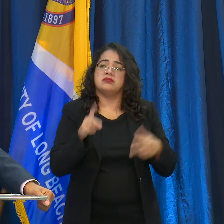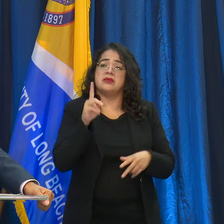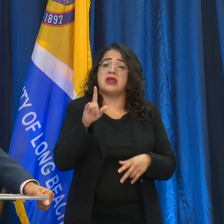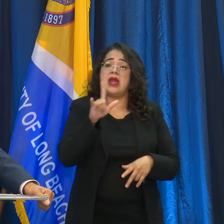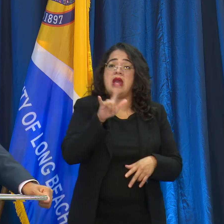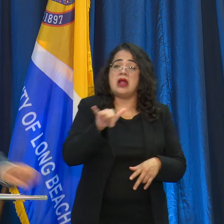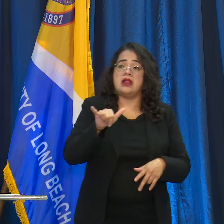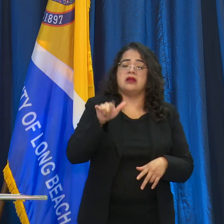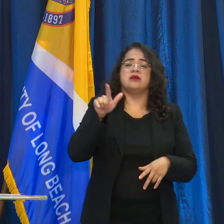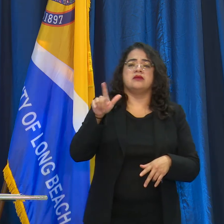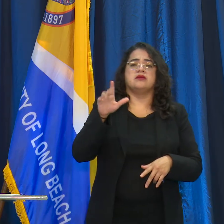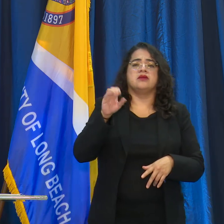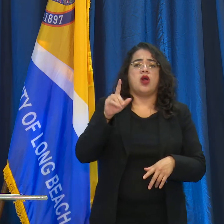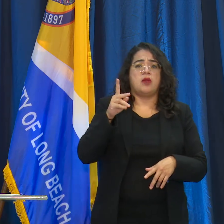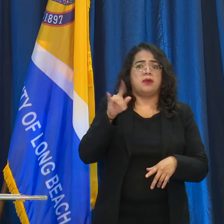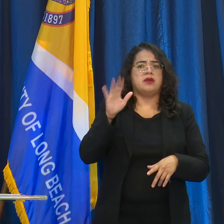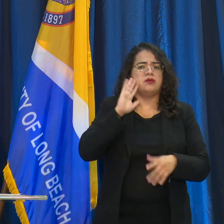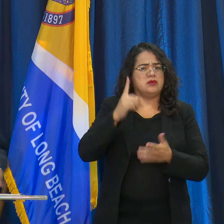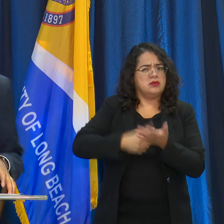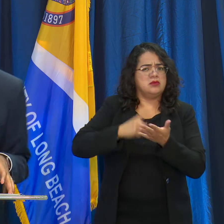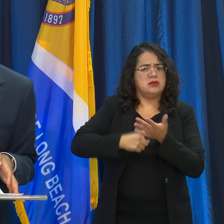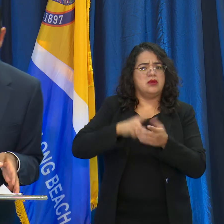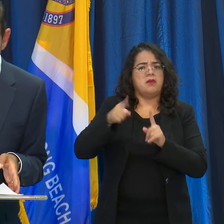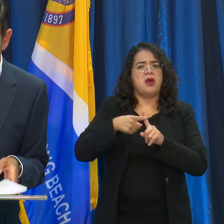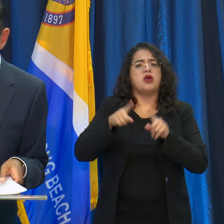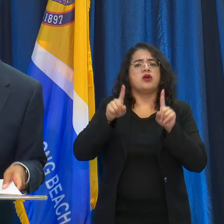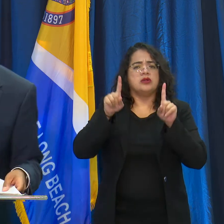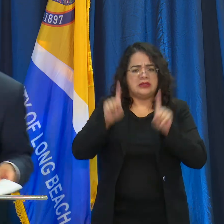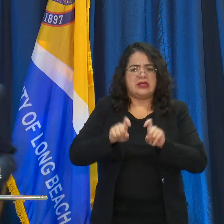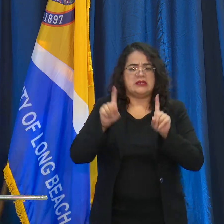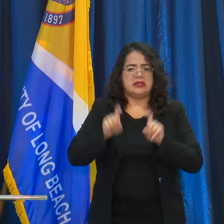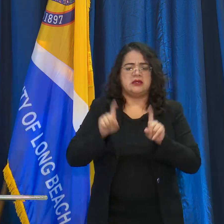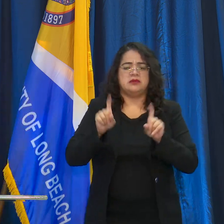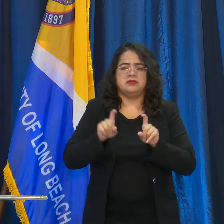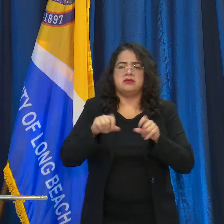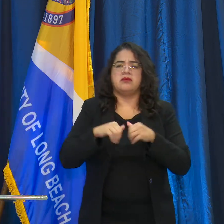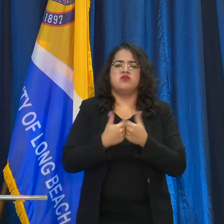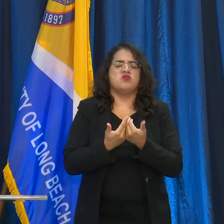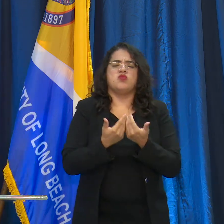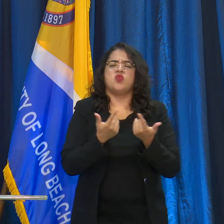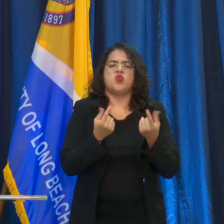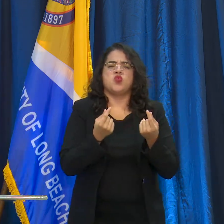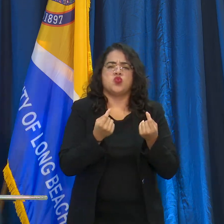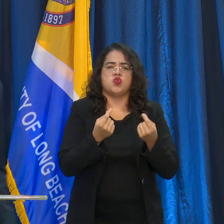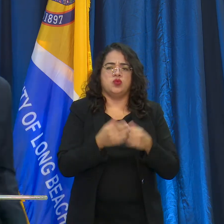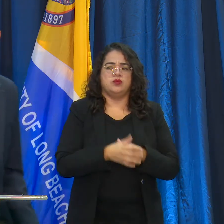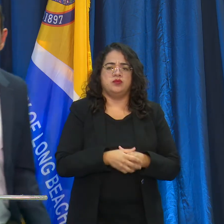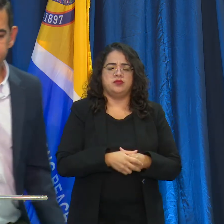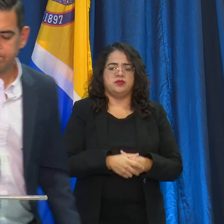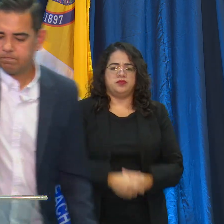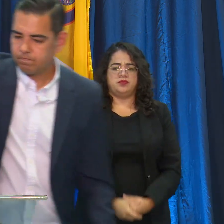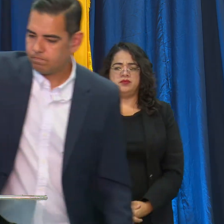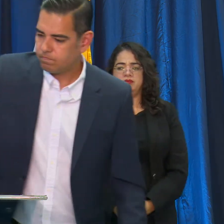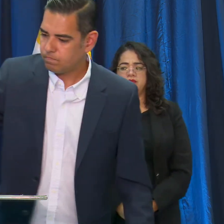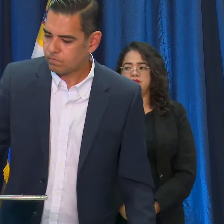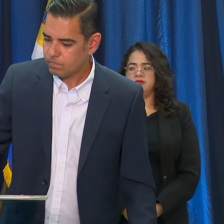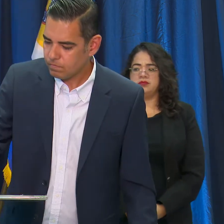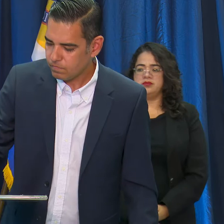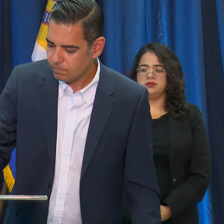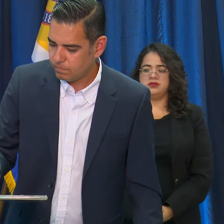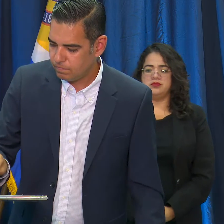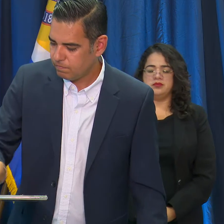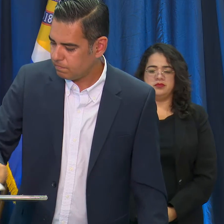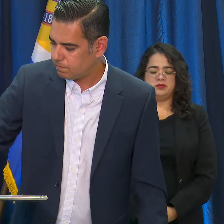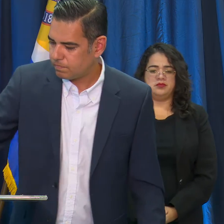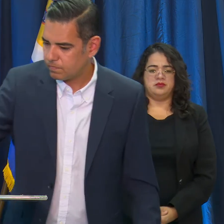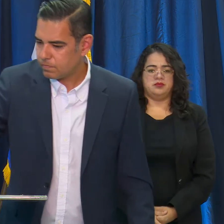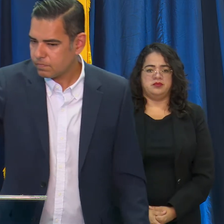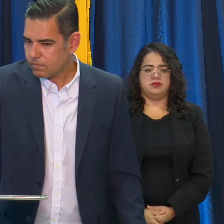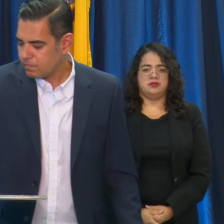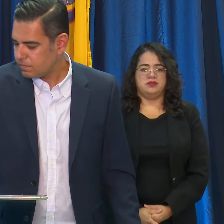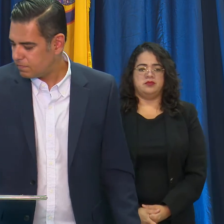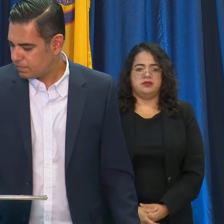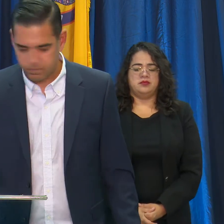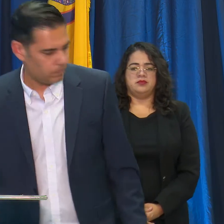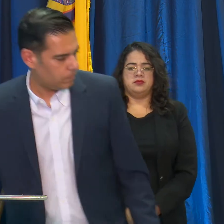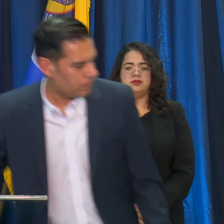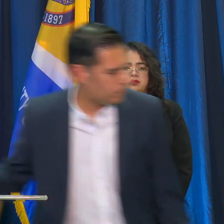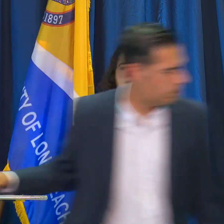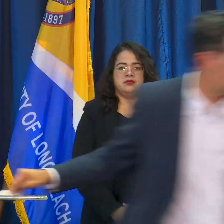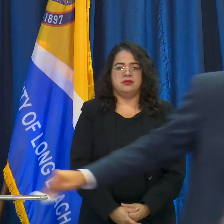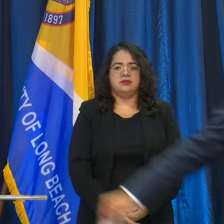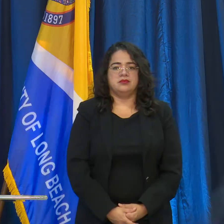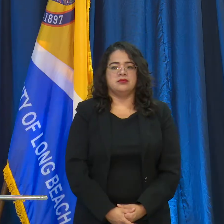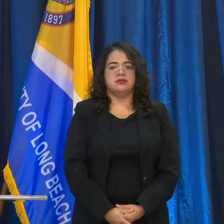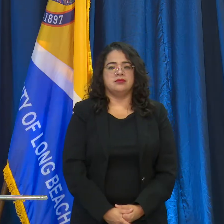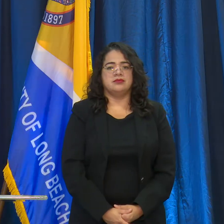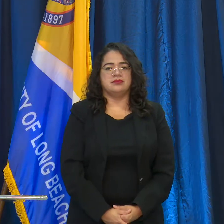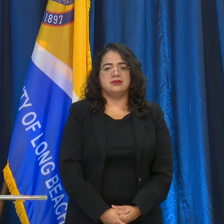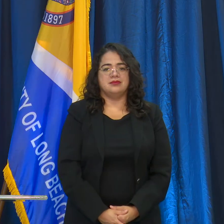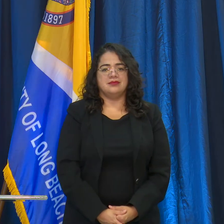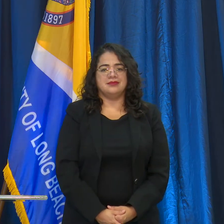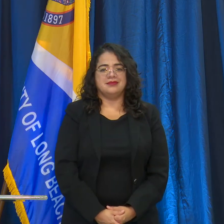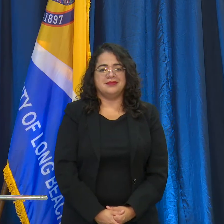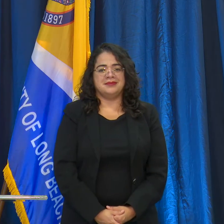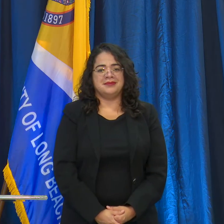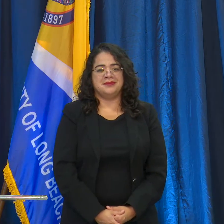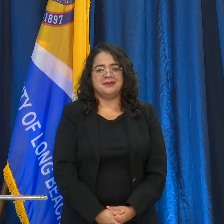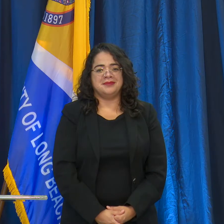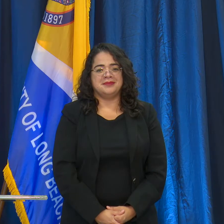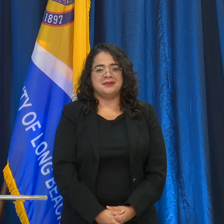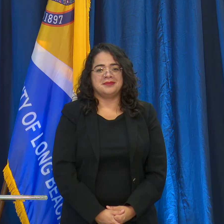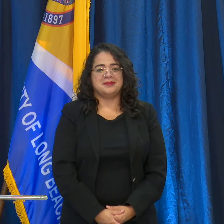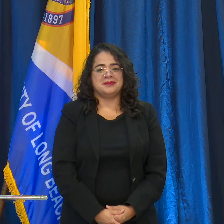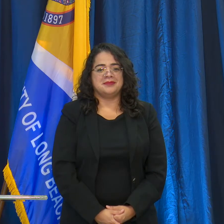testing and how we're doing with testing.